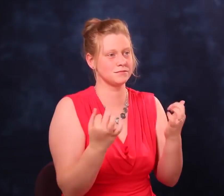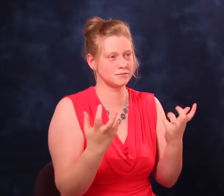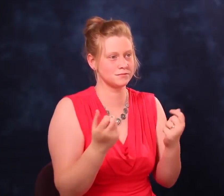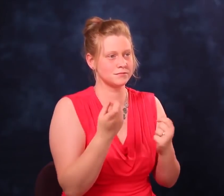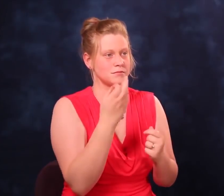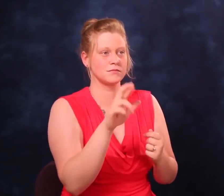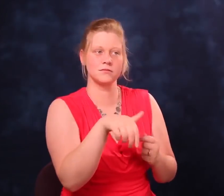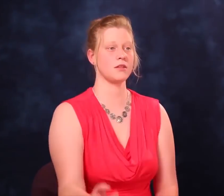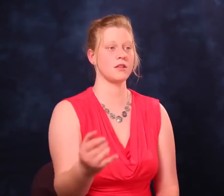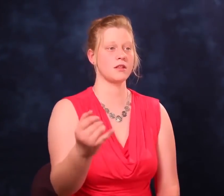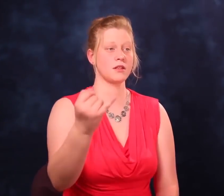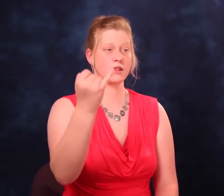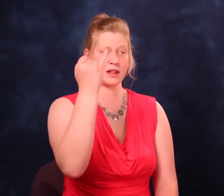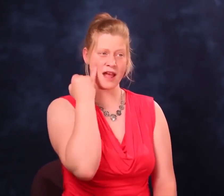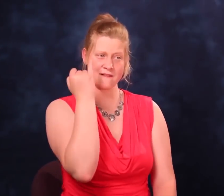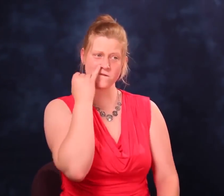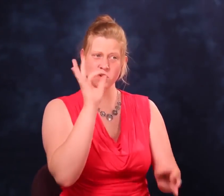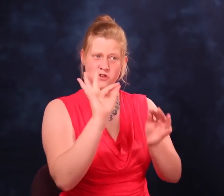language interpreting.